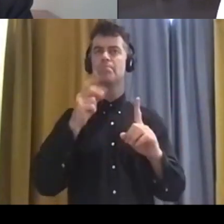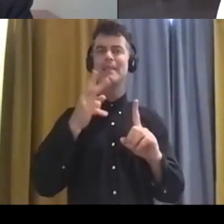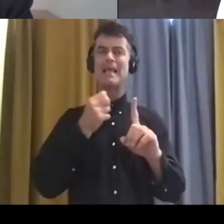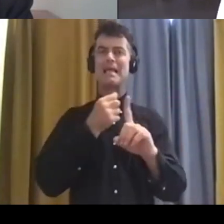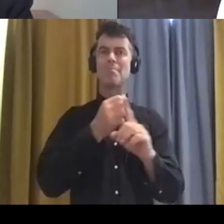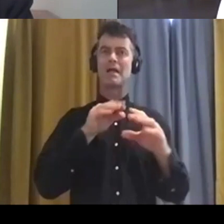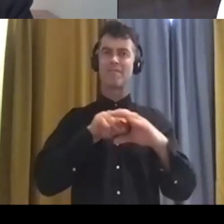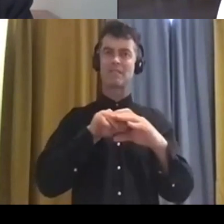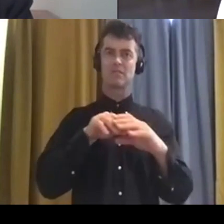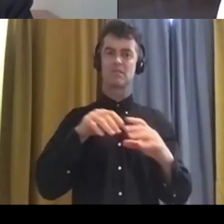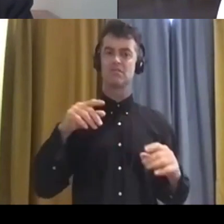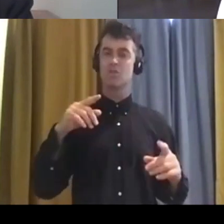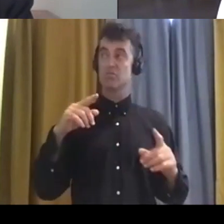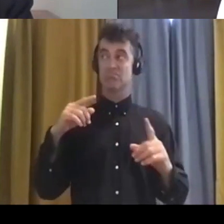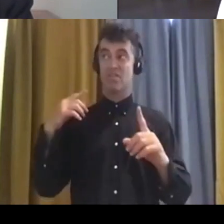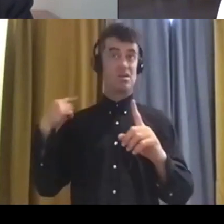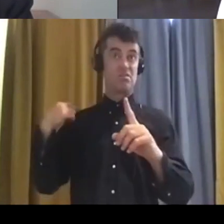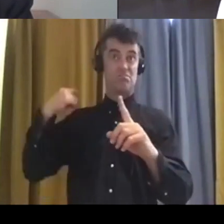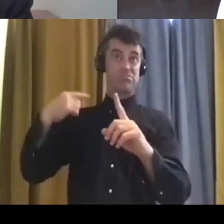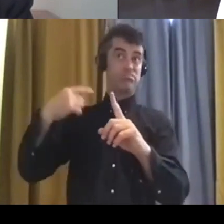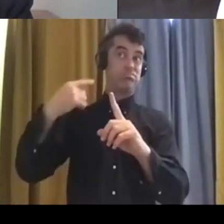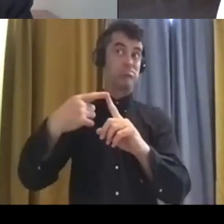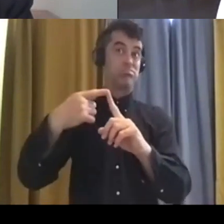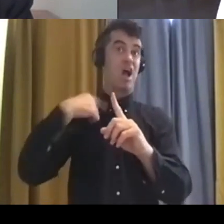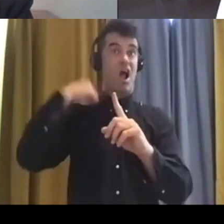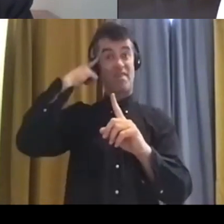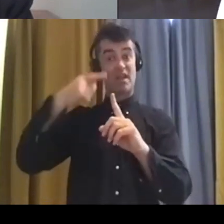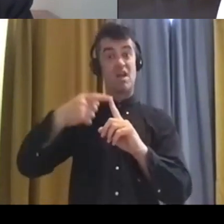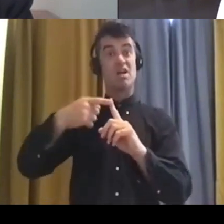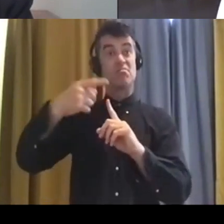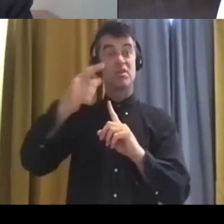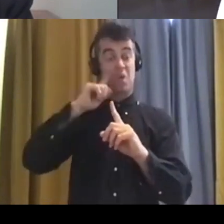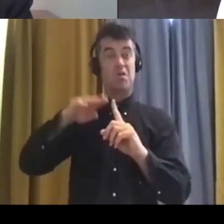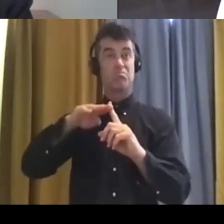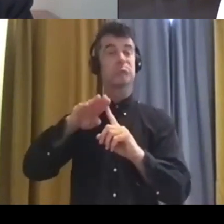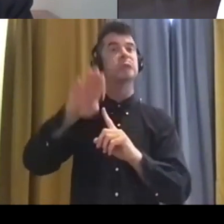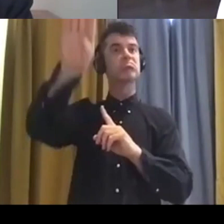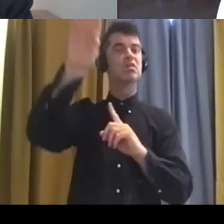to date and I think that will just be accelerated with the transfer to of wealth to millennials